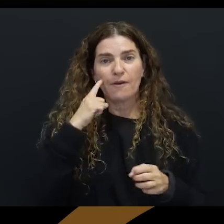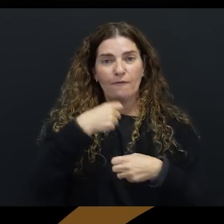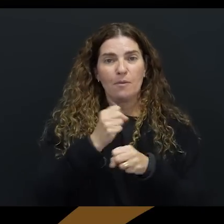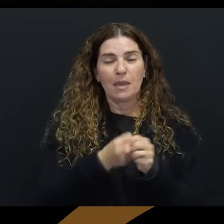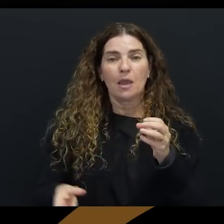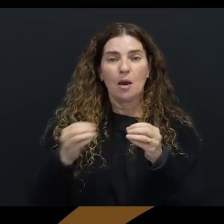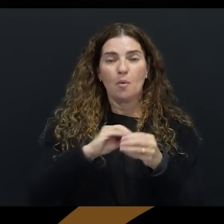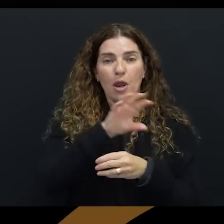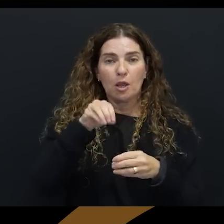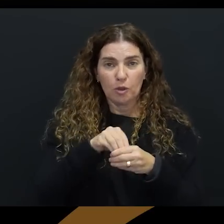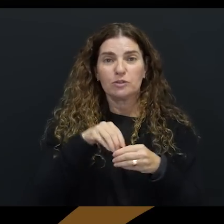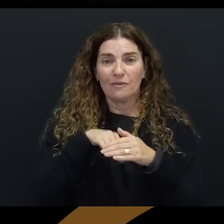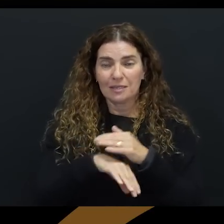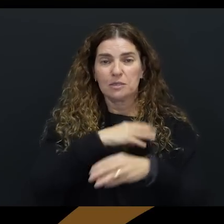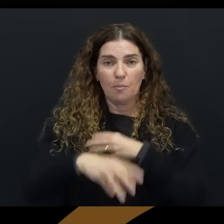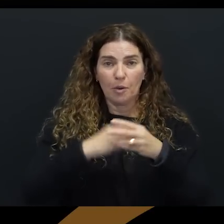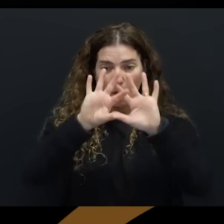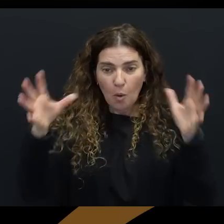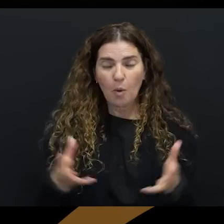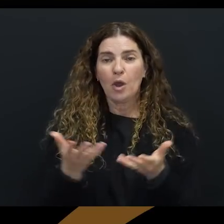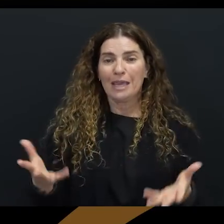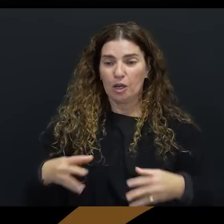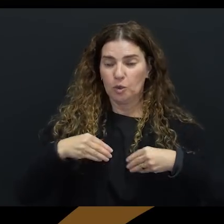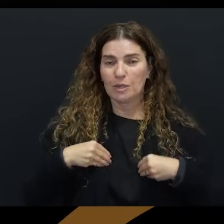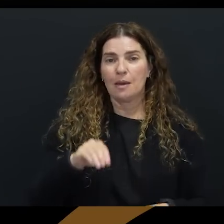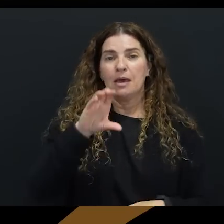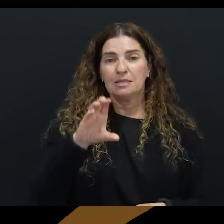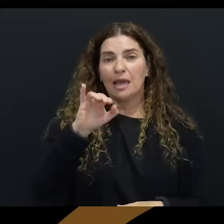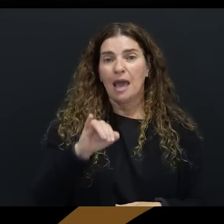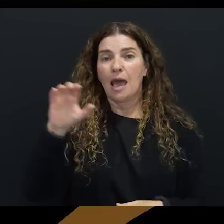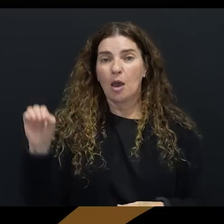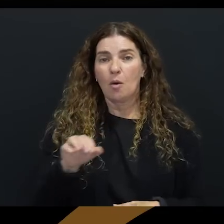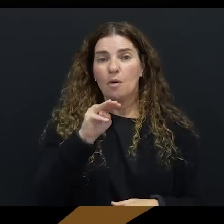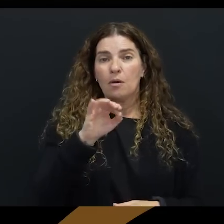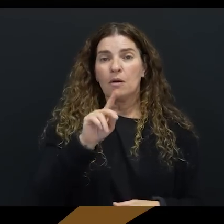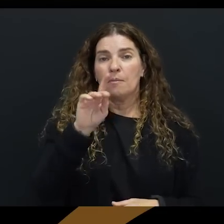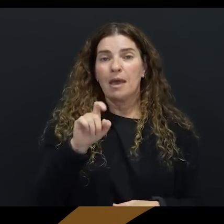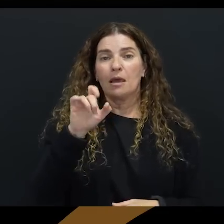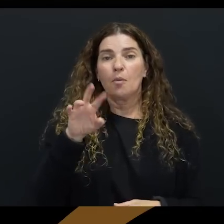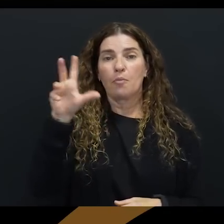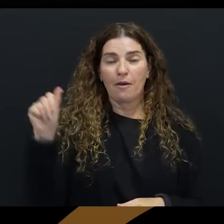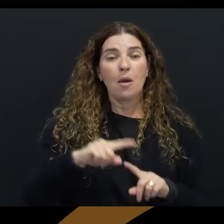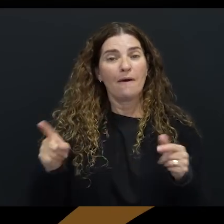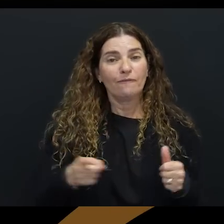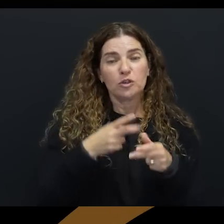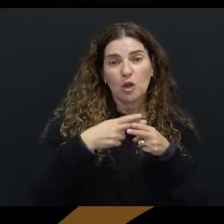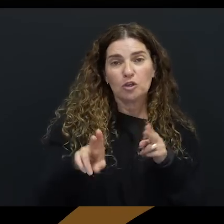and their efforts to create a more accessible and inclusive world. Here to accept is Chief Information Officer Mike Caprara.